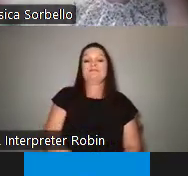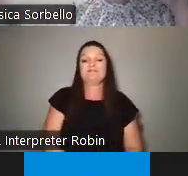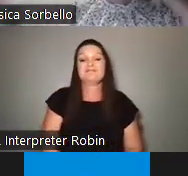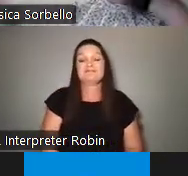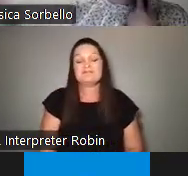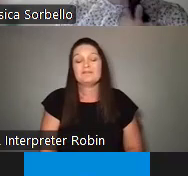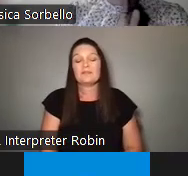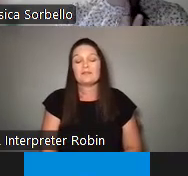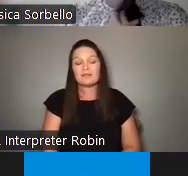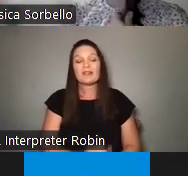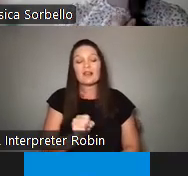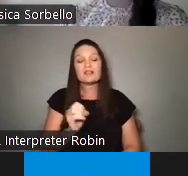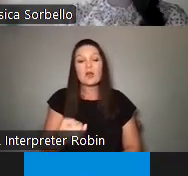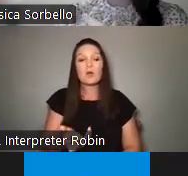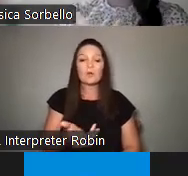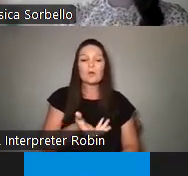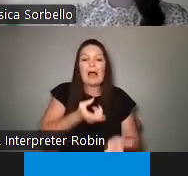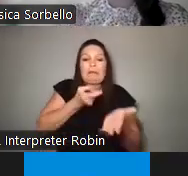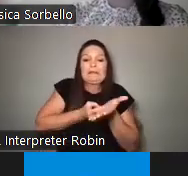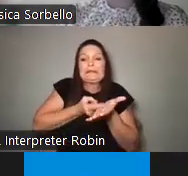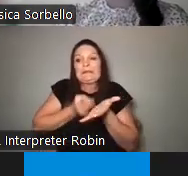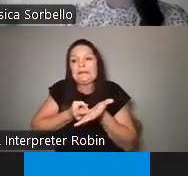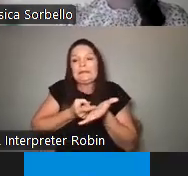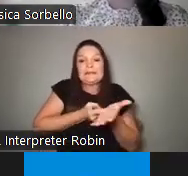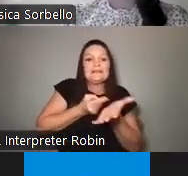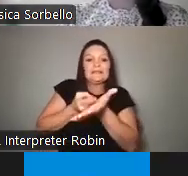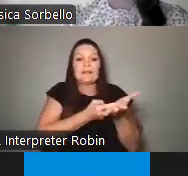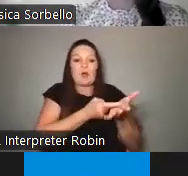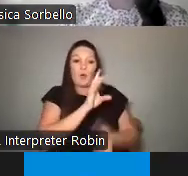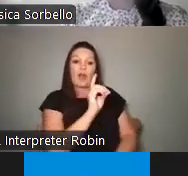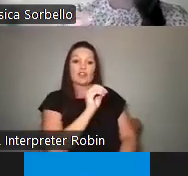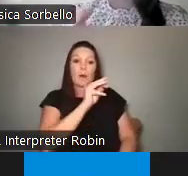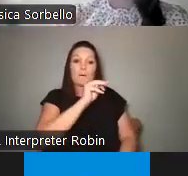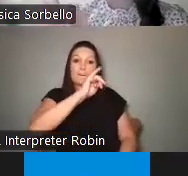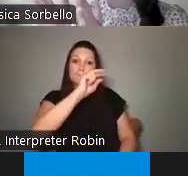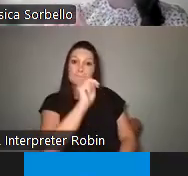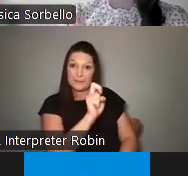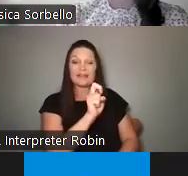levels look like for those of us not using substances on an average day. I will say kind of before we go into